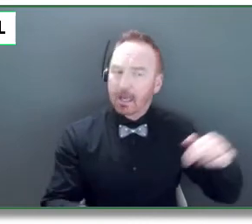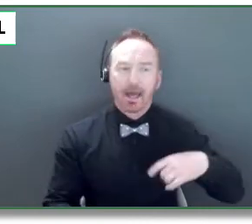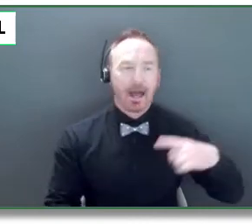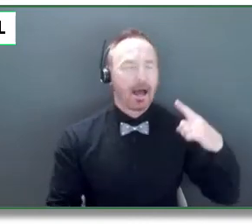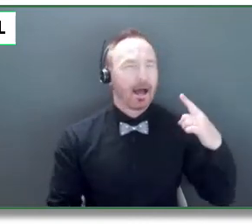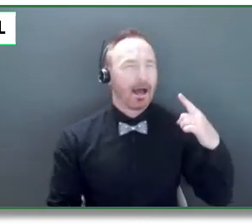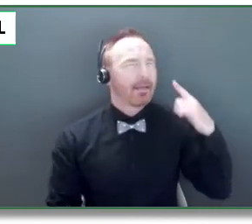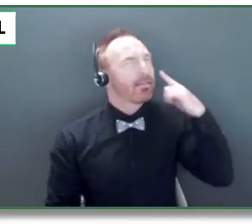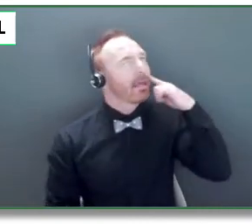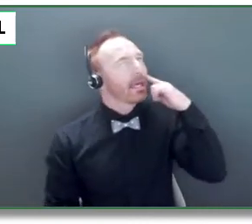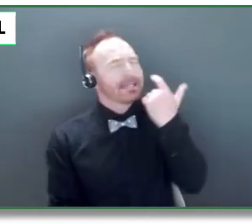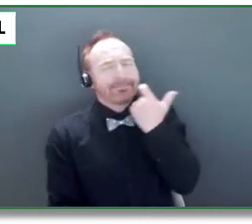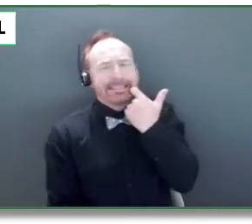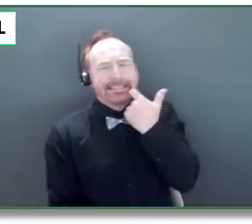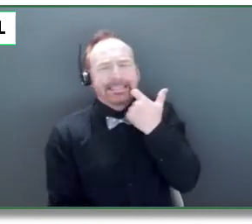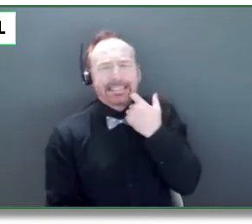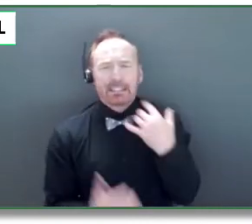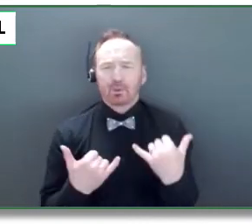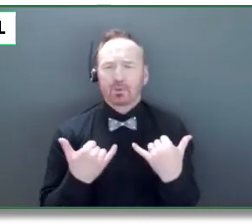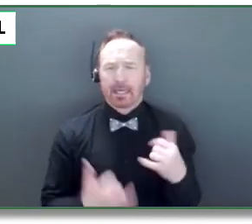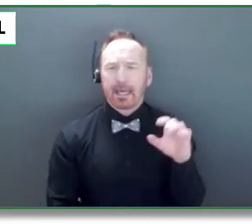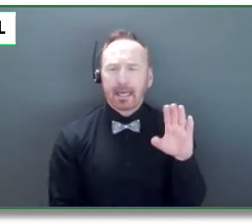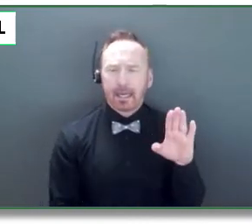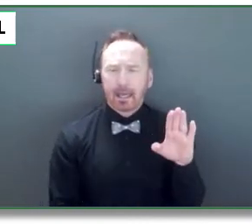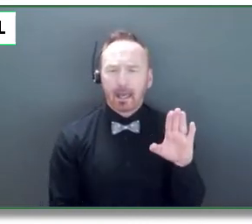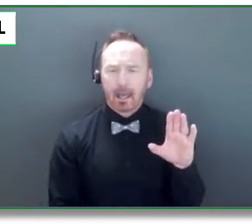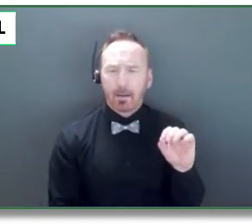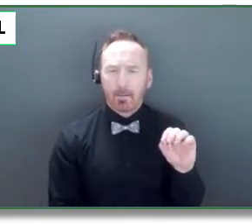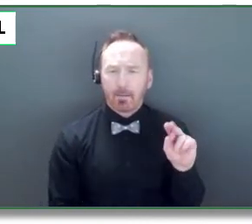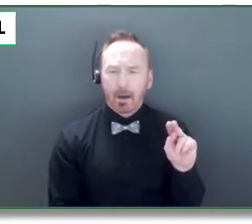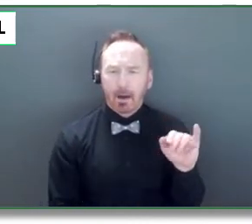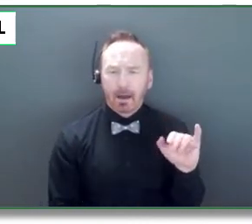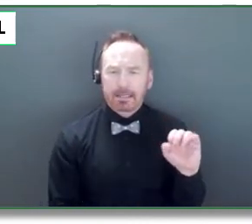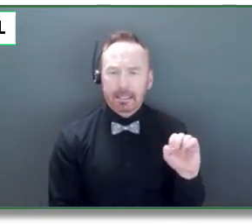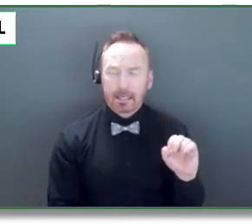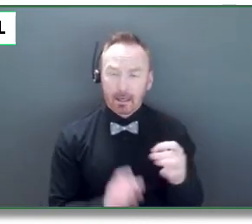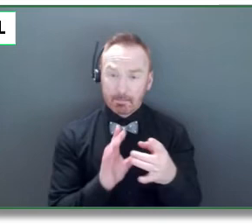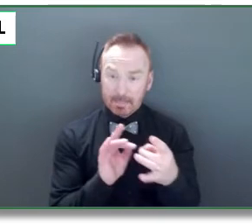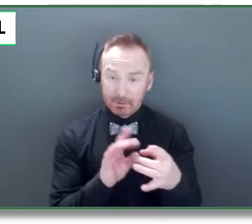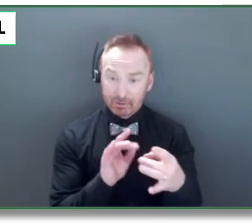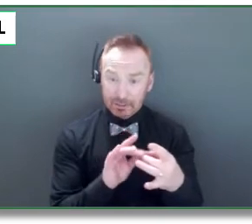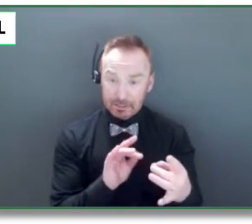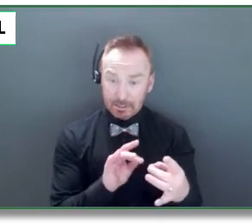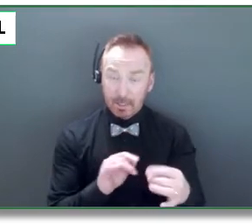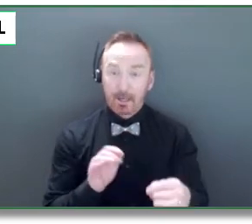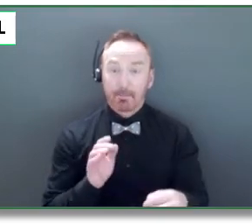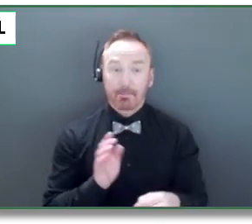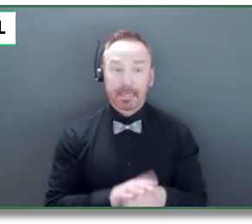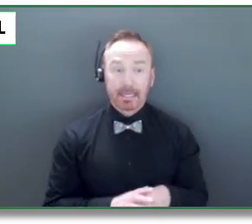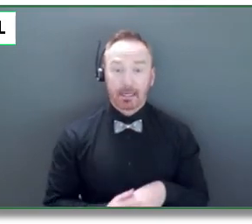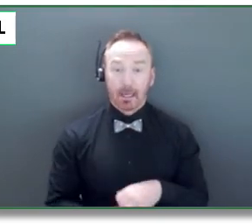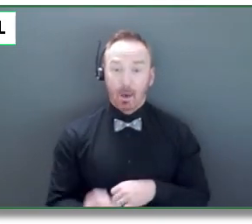earlier today, the importance that um not one size fits all. That